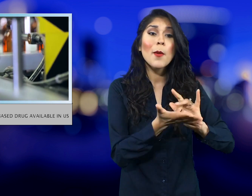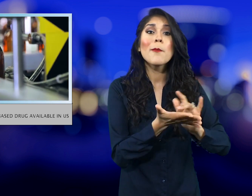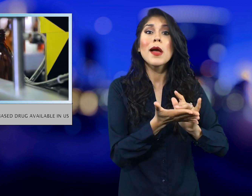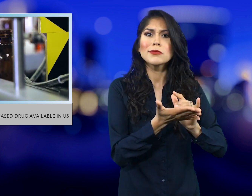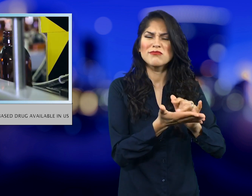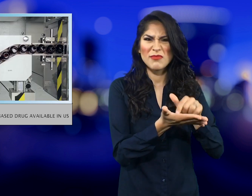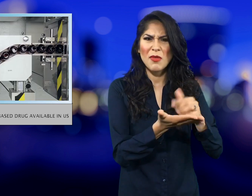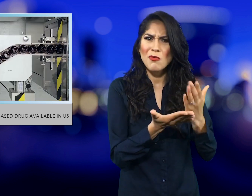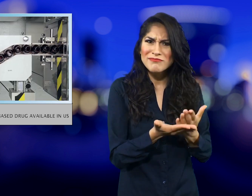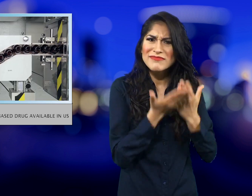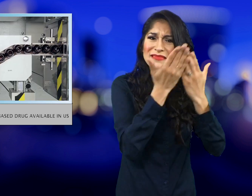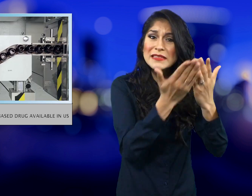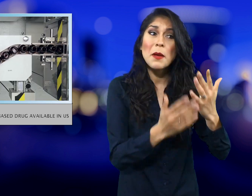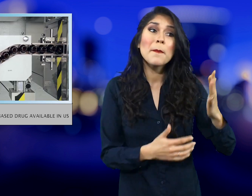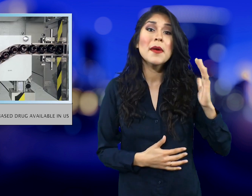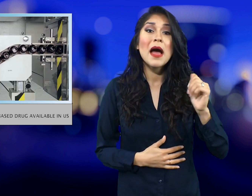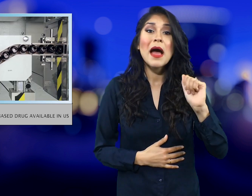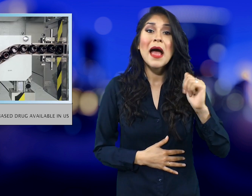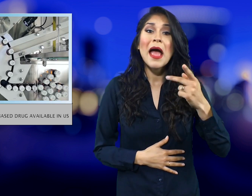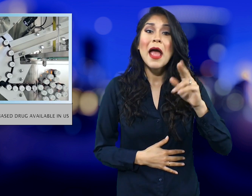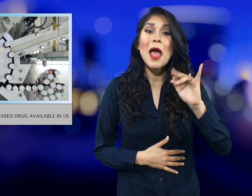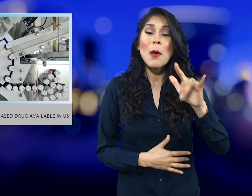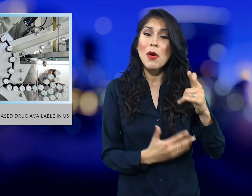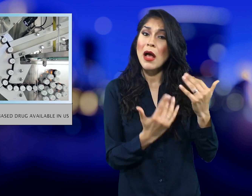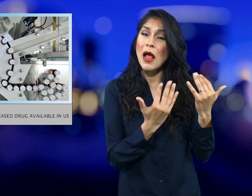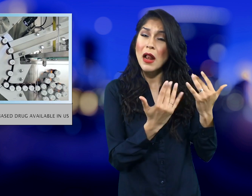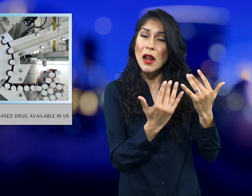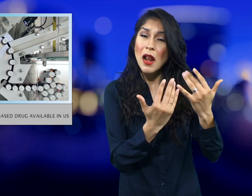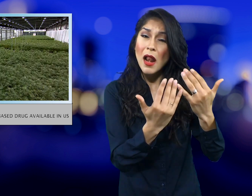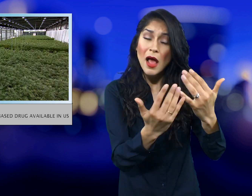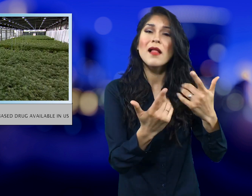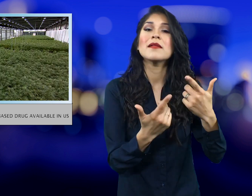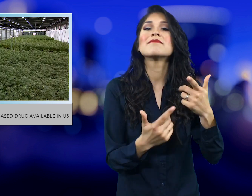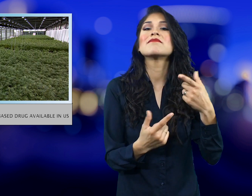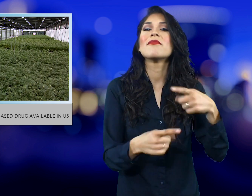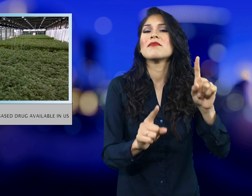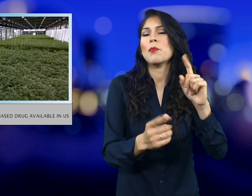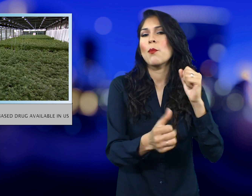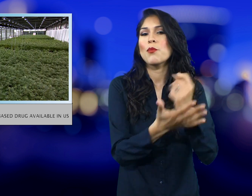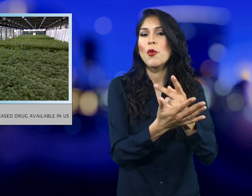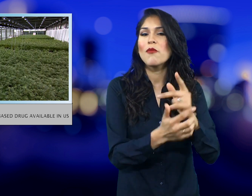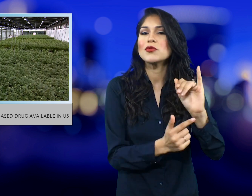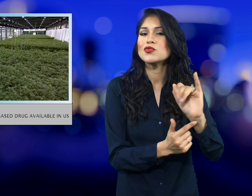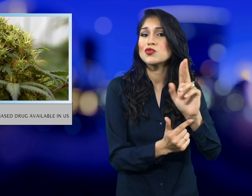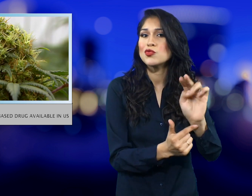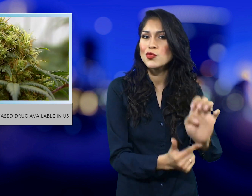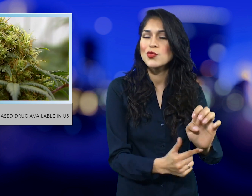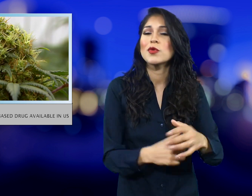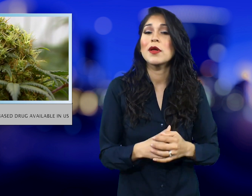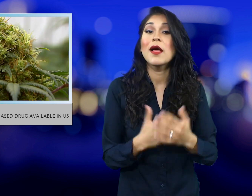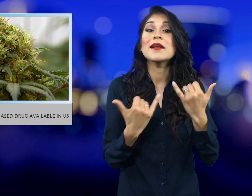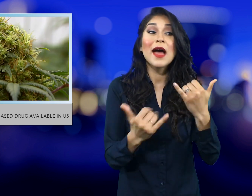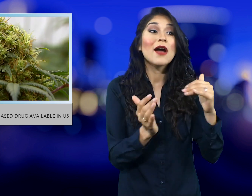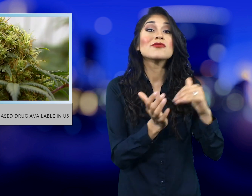The medication was recommended for approval in April, approved by the FDA in June and